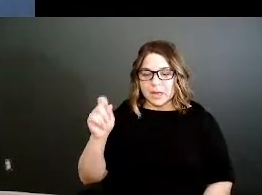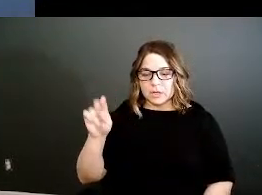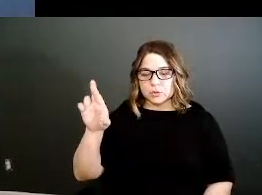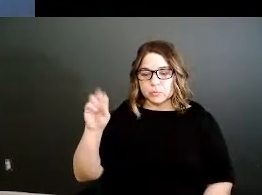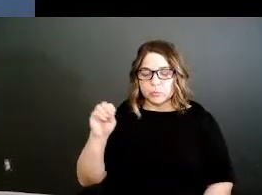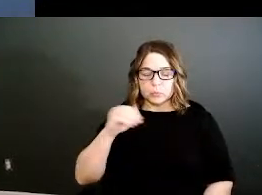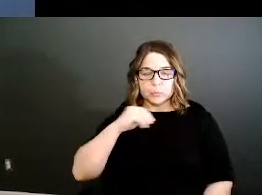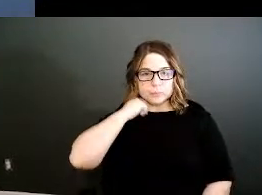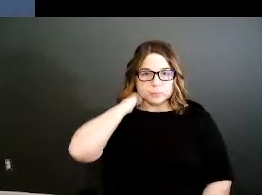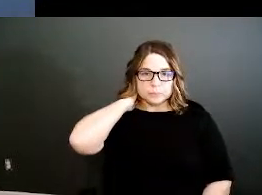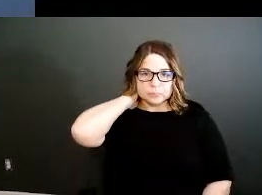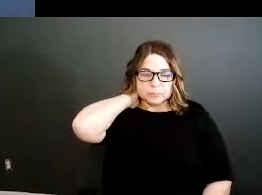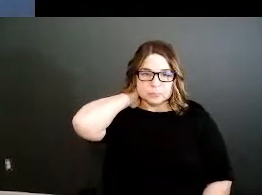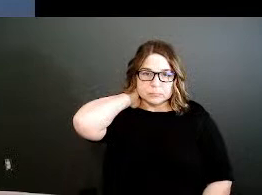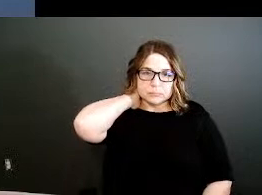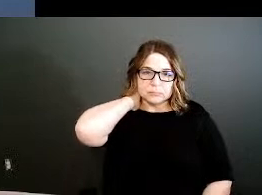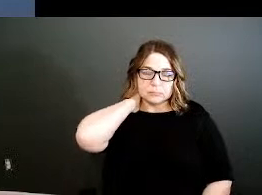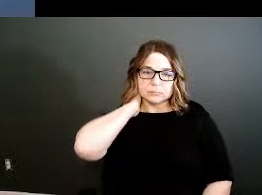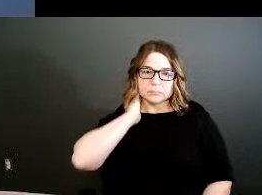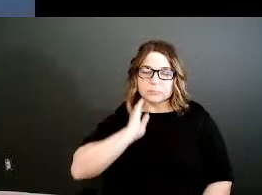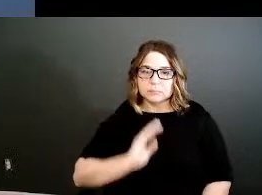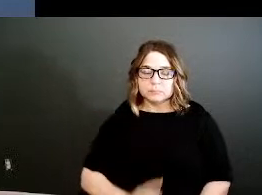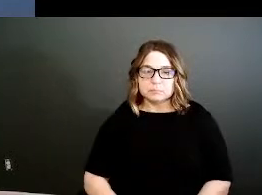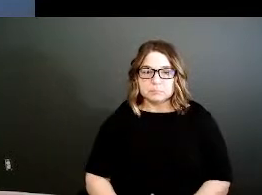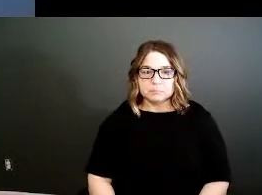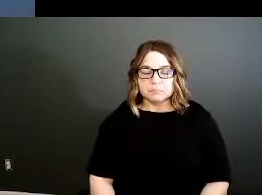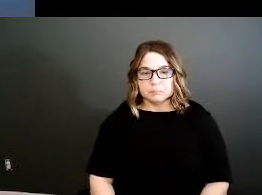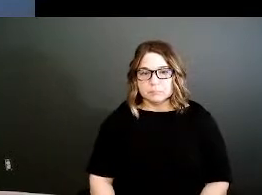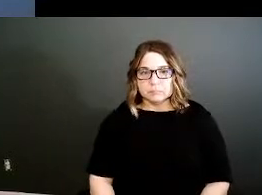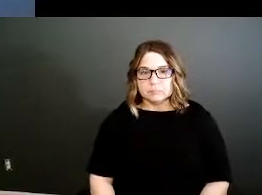. ≫ HI, MY NAME IS ABBY. I'M A HOME OWNER IN WARD 9.